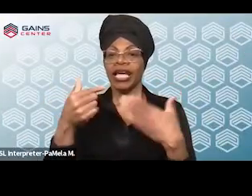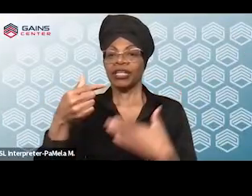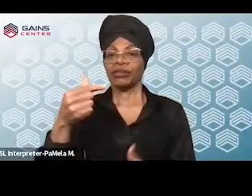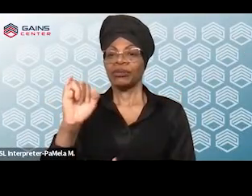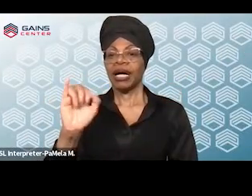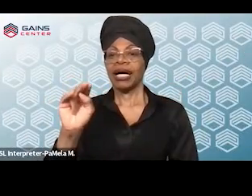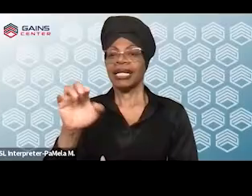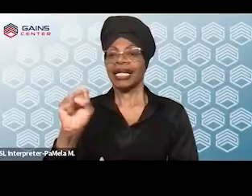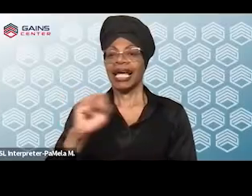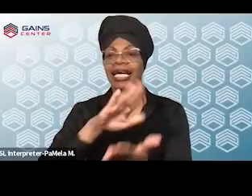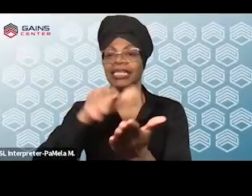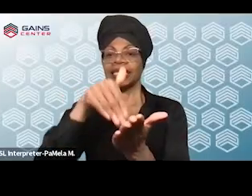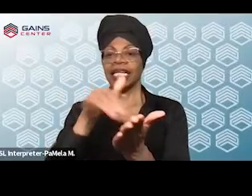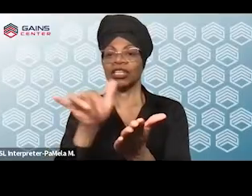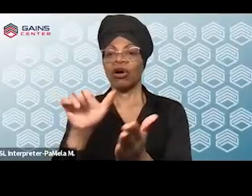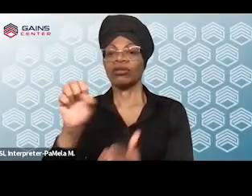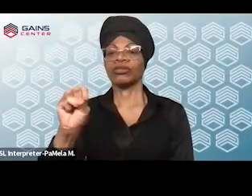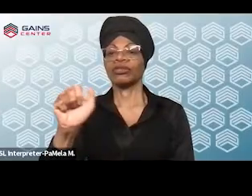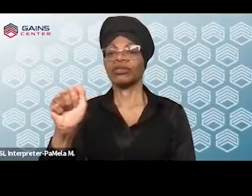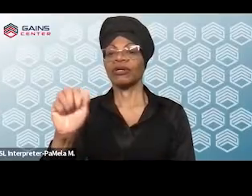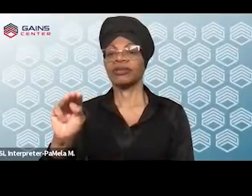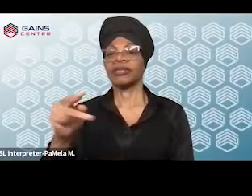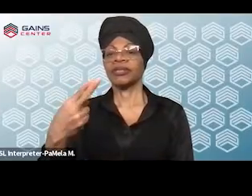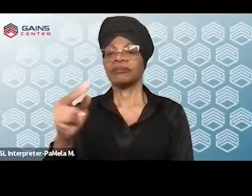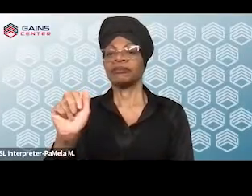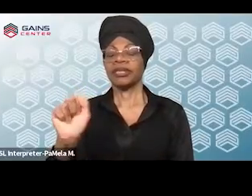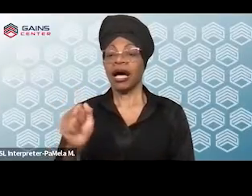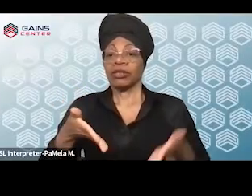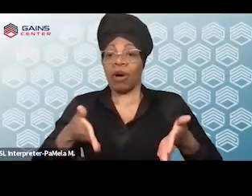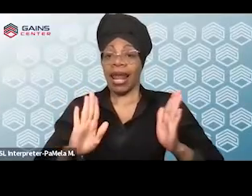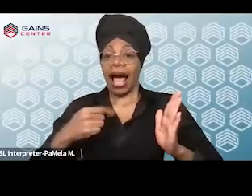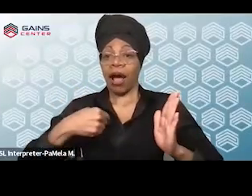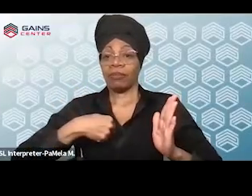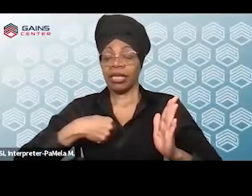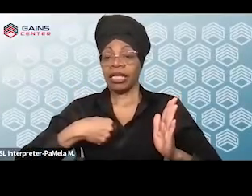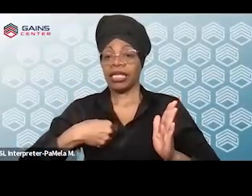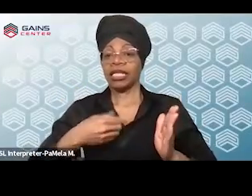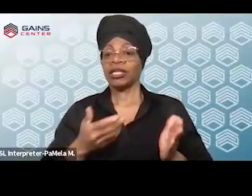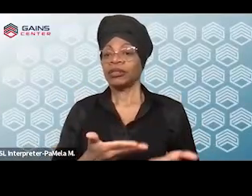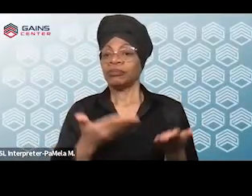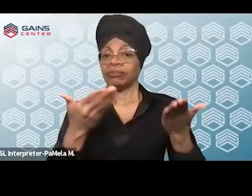and to SAMHSA for allowing me to present the need for trauma-responsive drug testing protocols